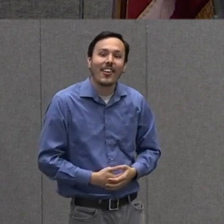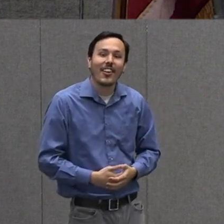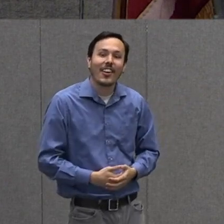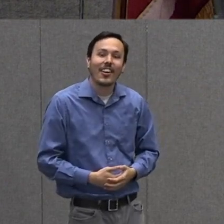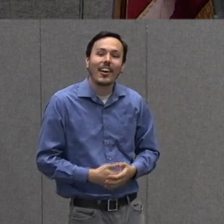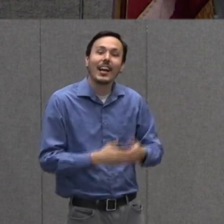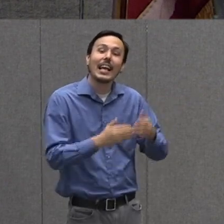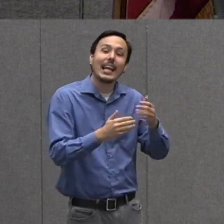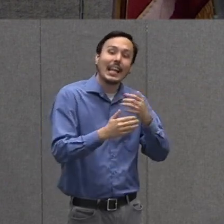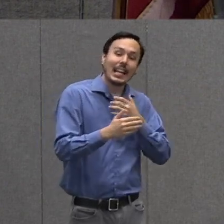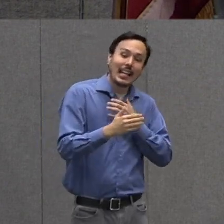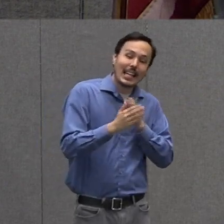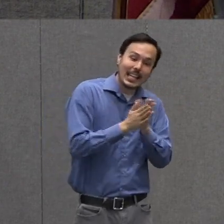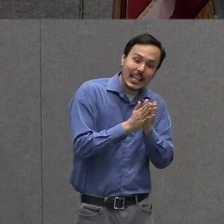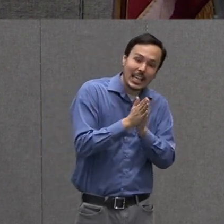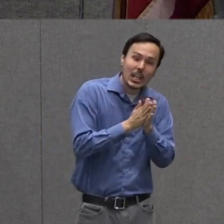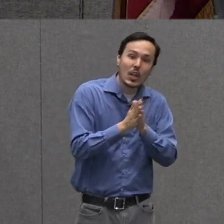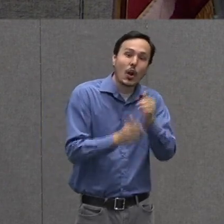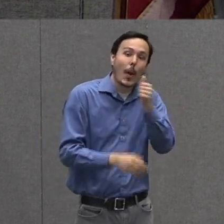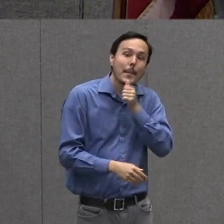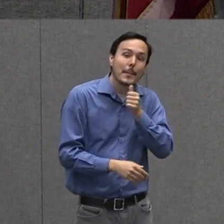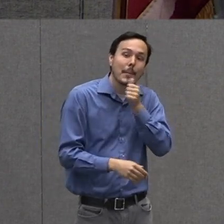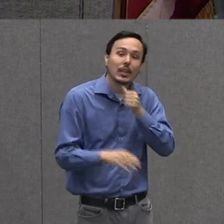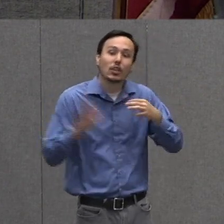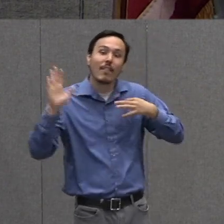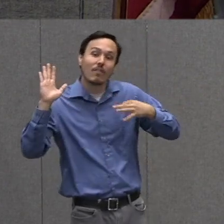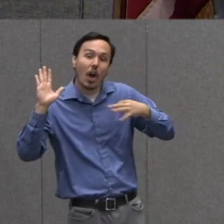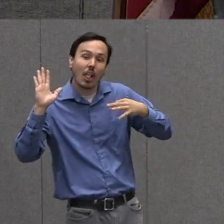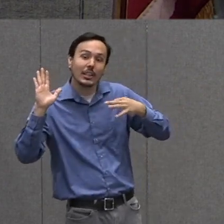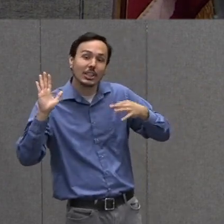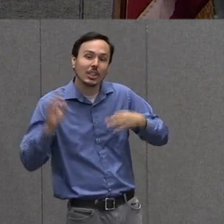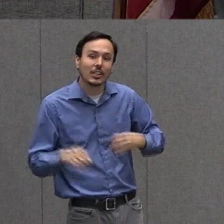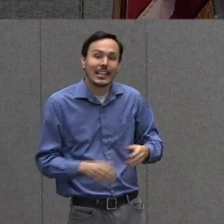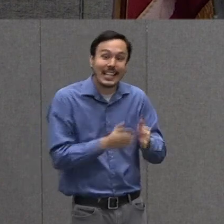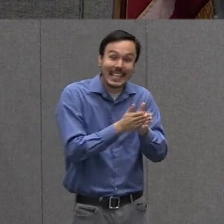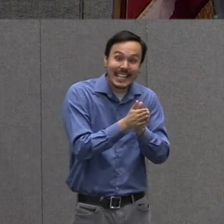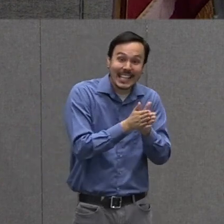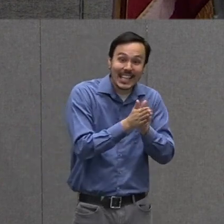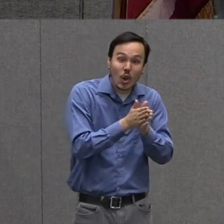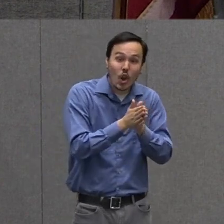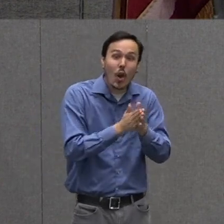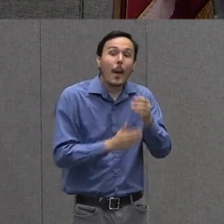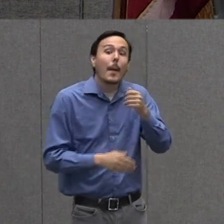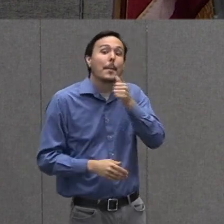Eager patient volunteers